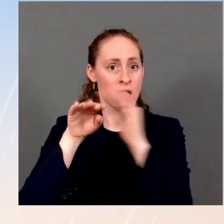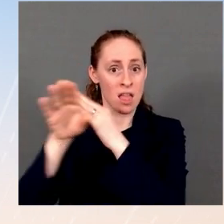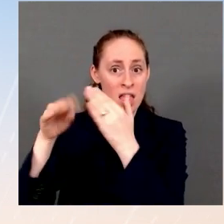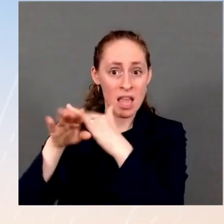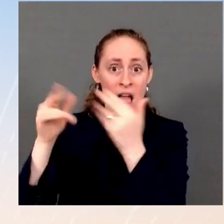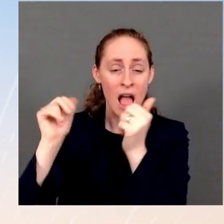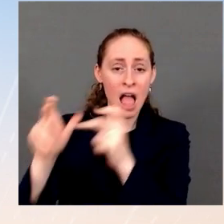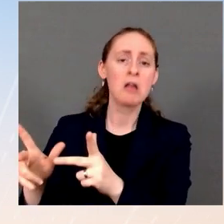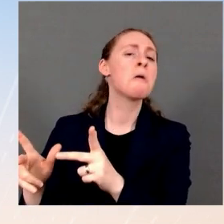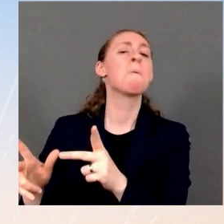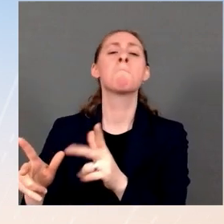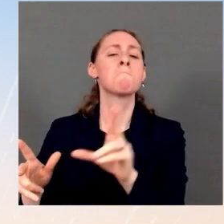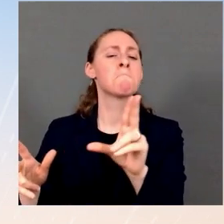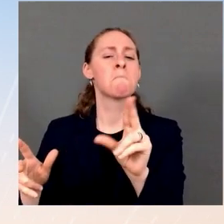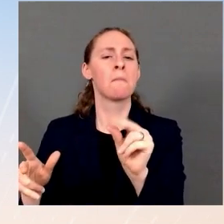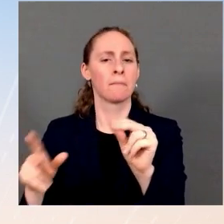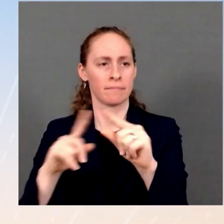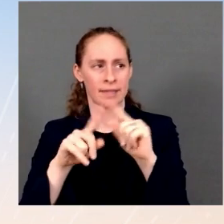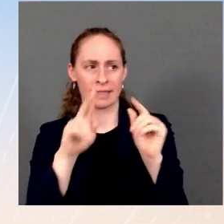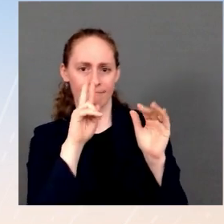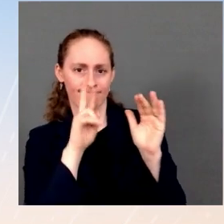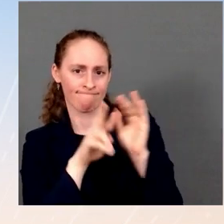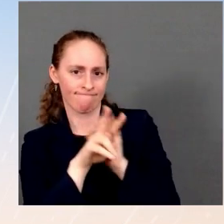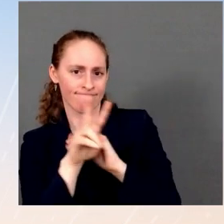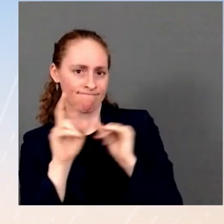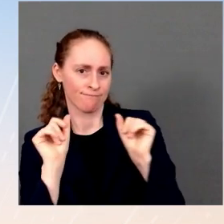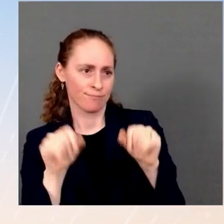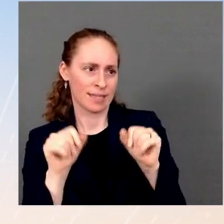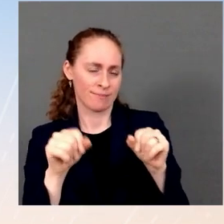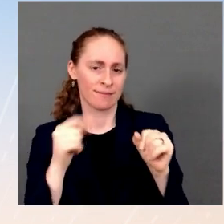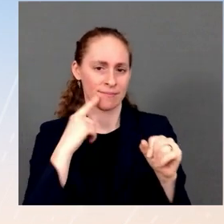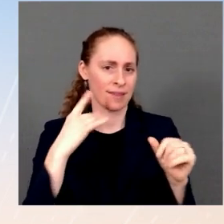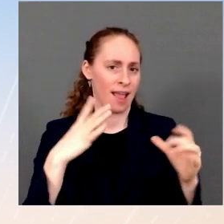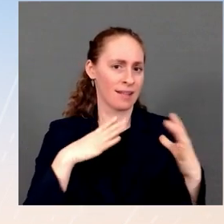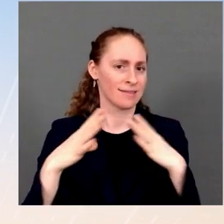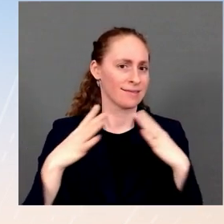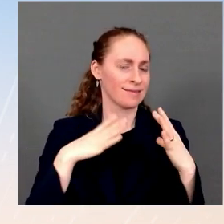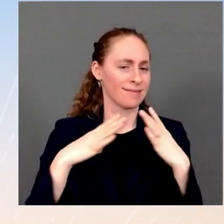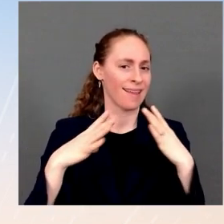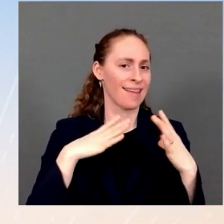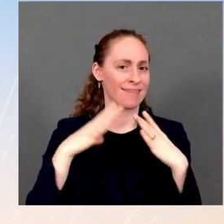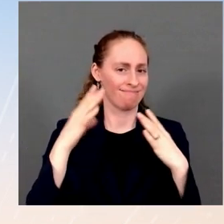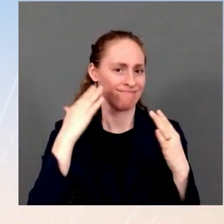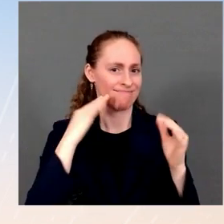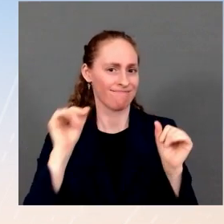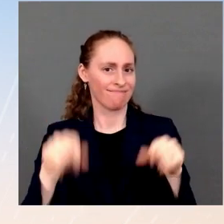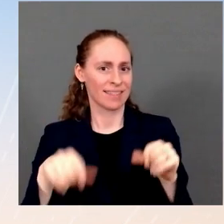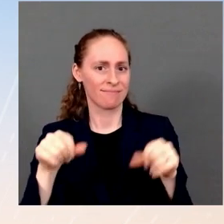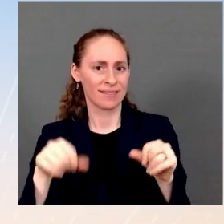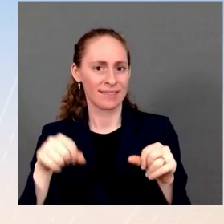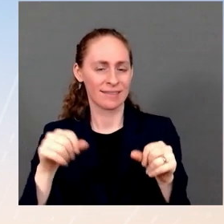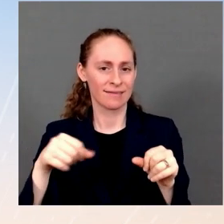delaying the discovery of intrusions. And with that, I give it to you. Go ahead. The Press: Thanks, Karine.